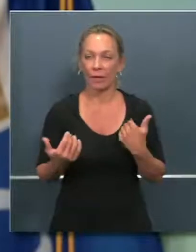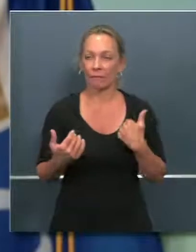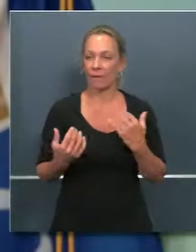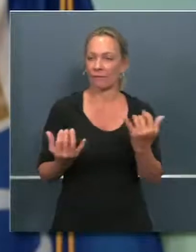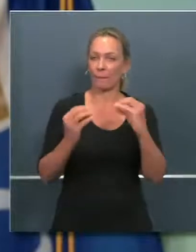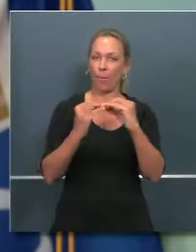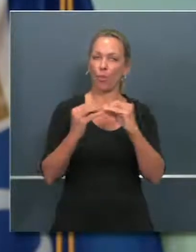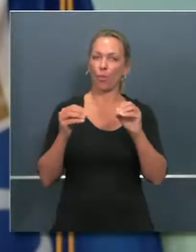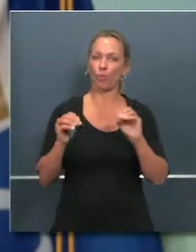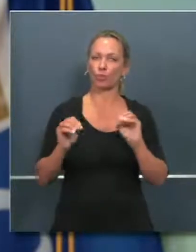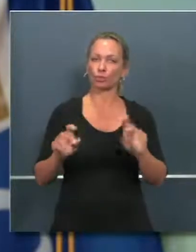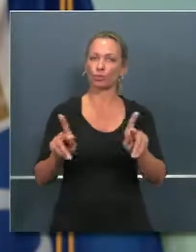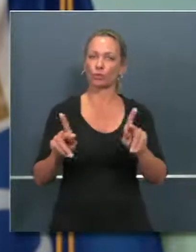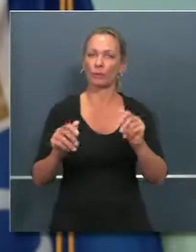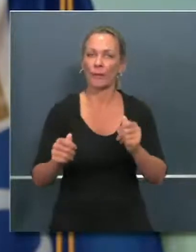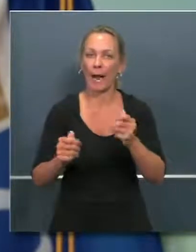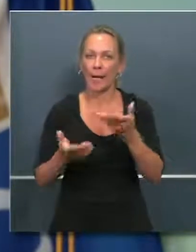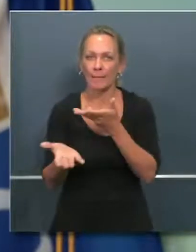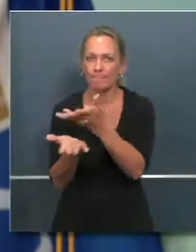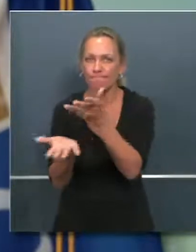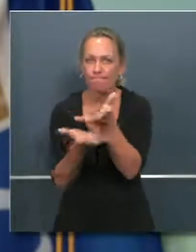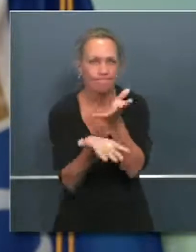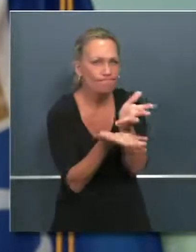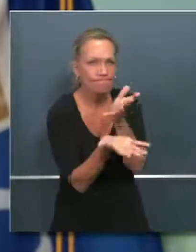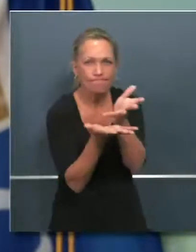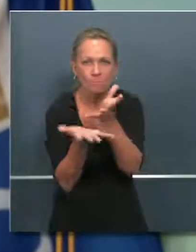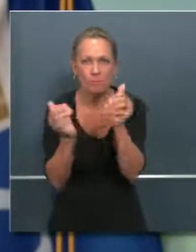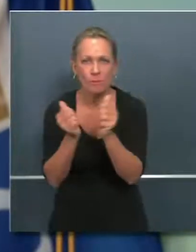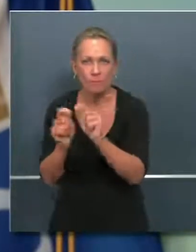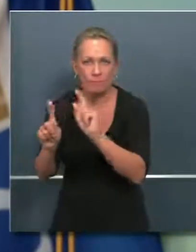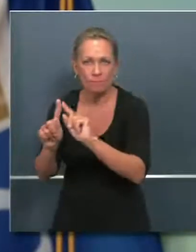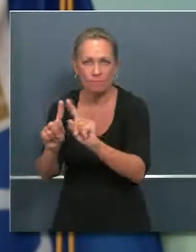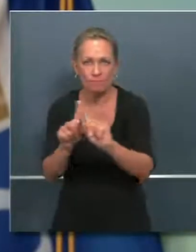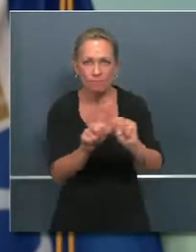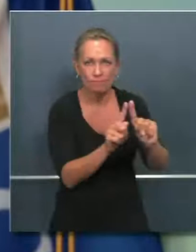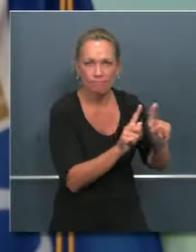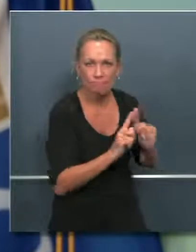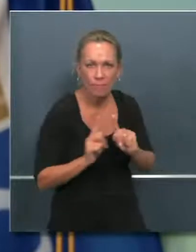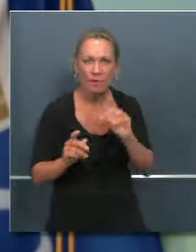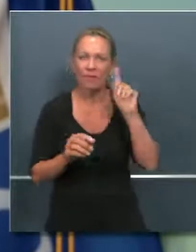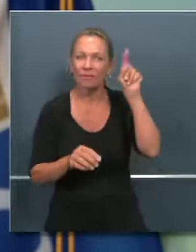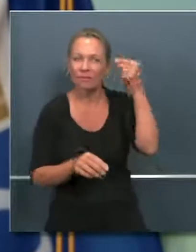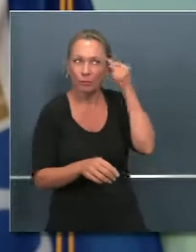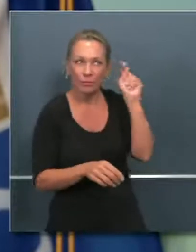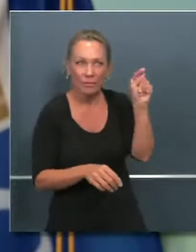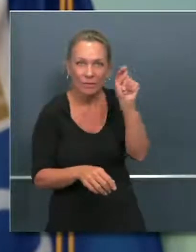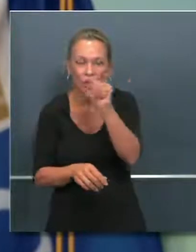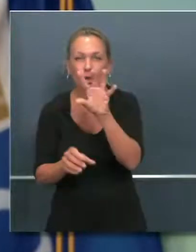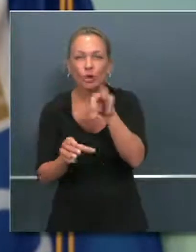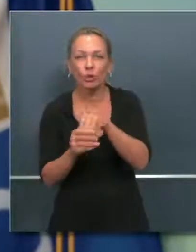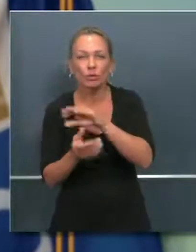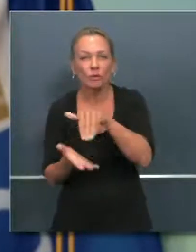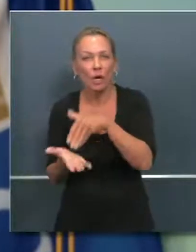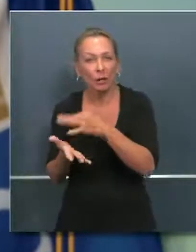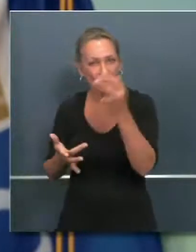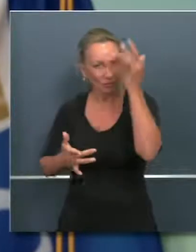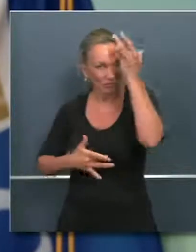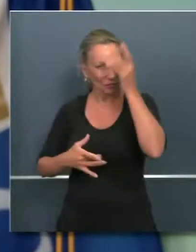federal government in partnership with the CDC but also HHS and other federal agencies particularly